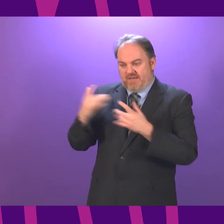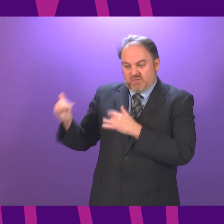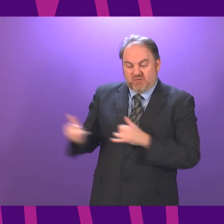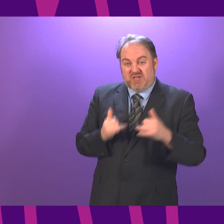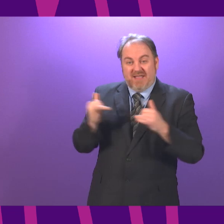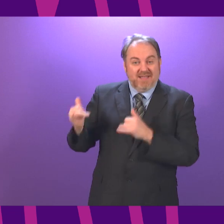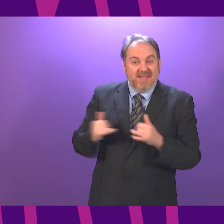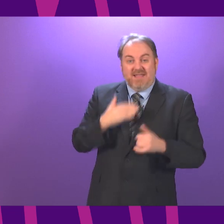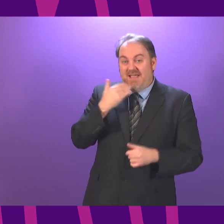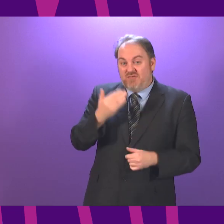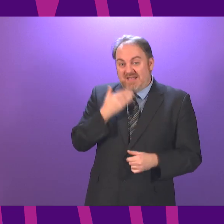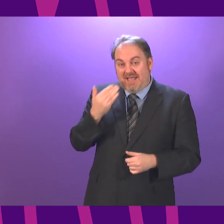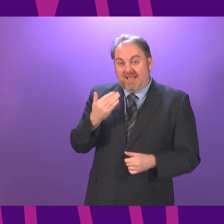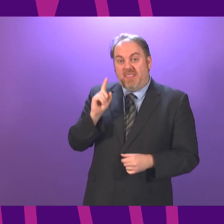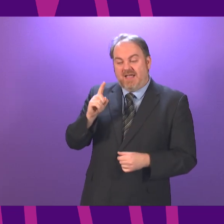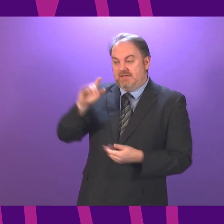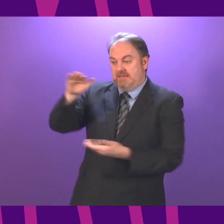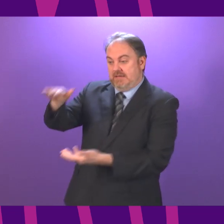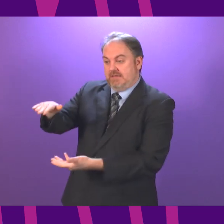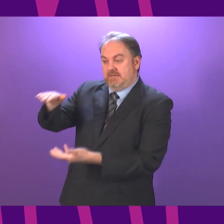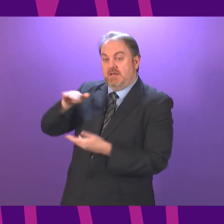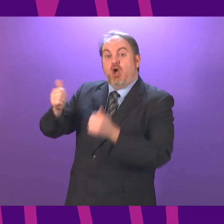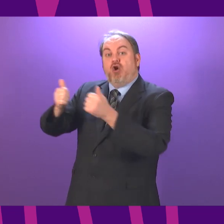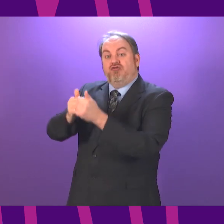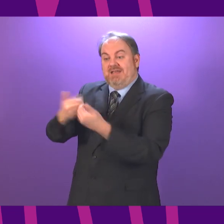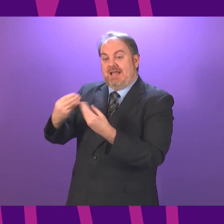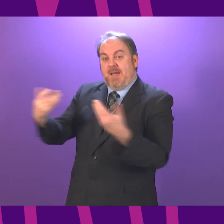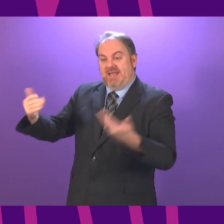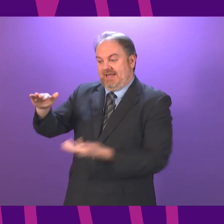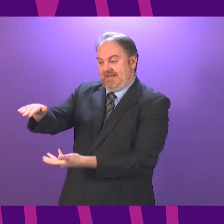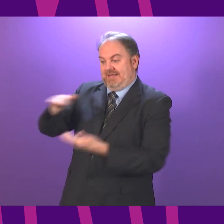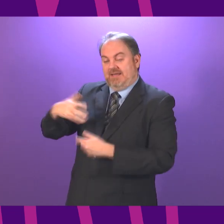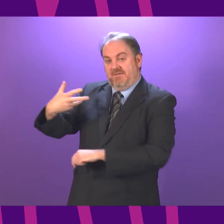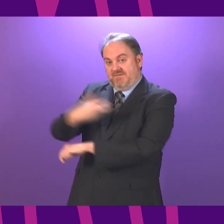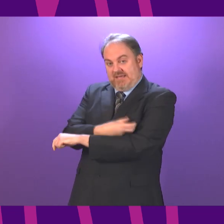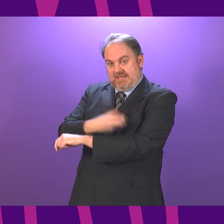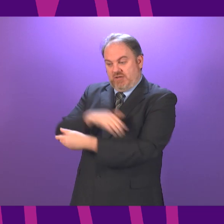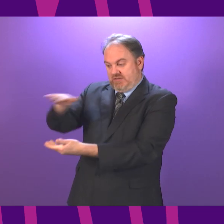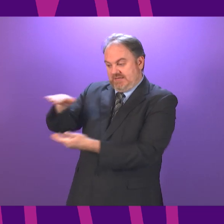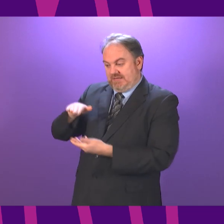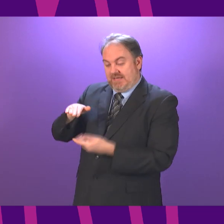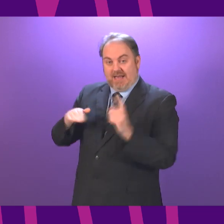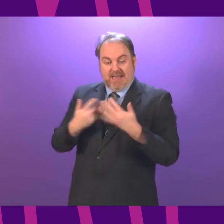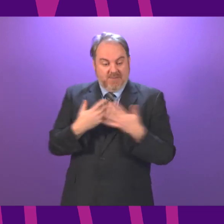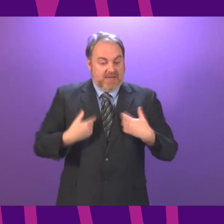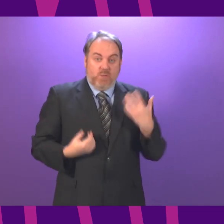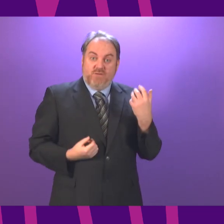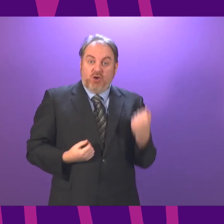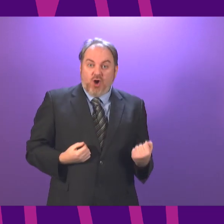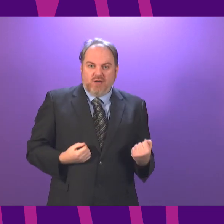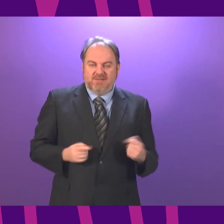these differences—between allocation, delivery and what we have in hand in Scotland. The majority